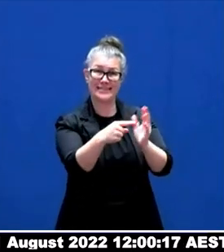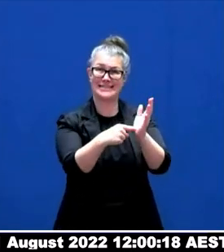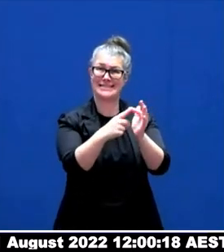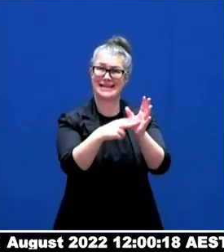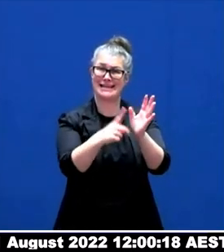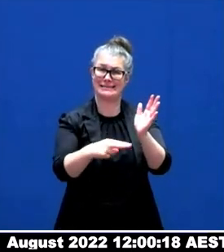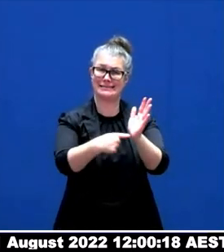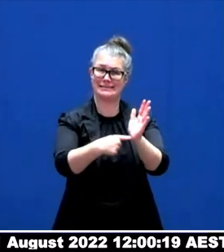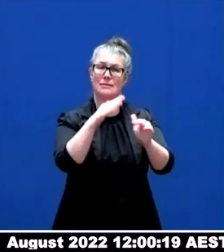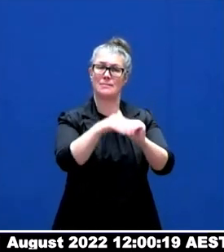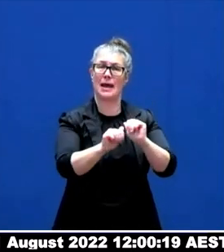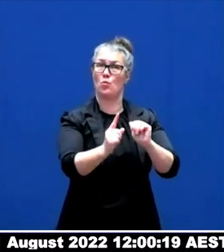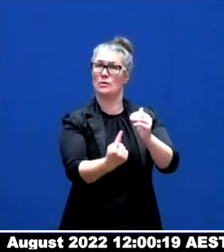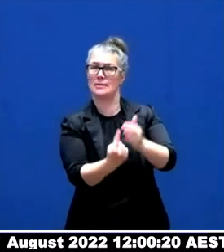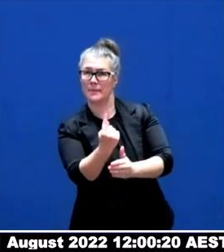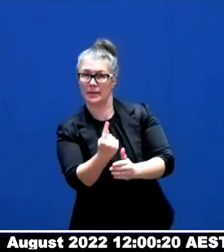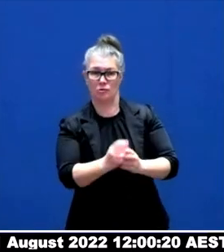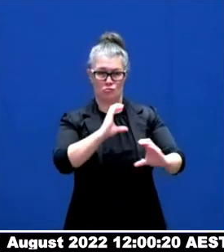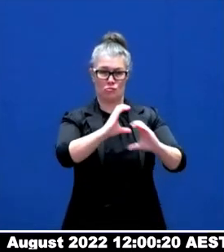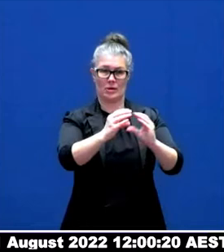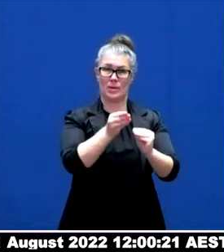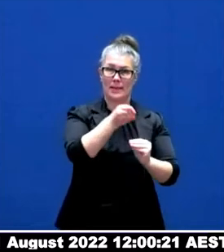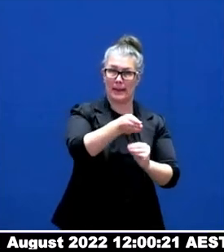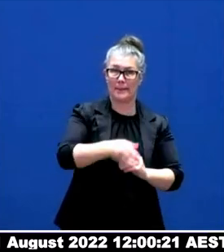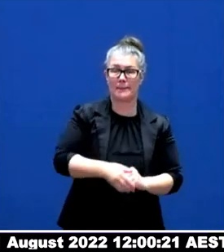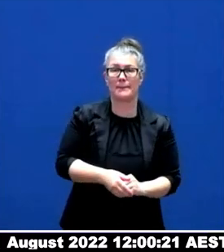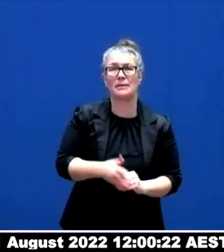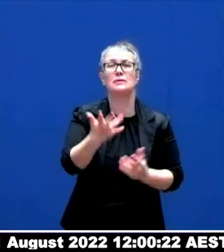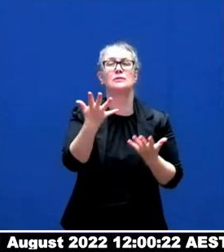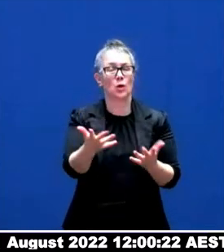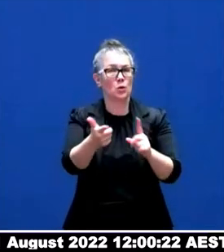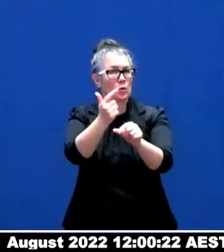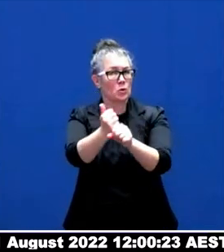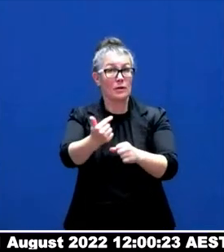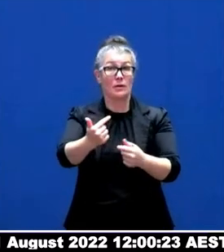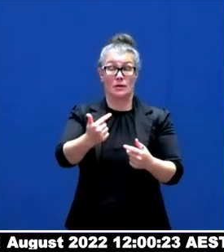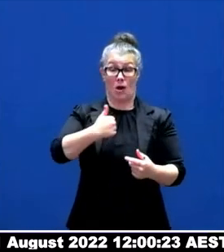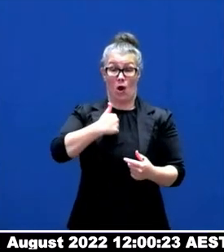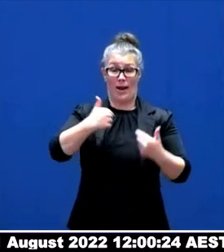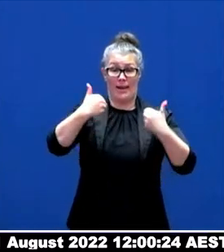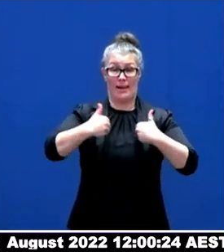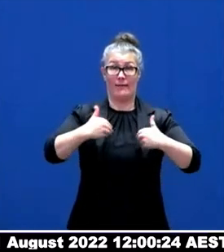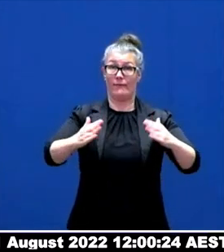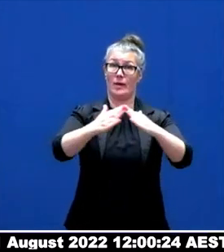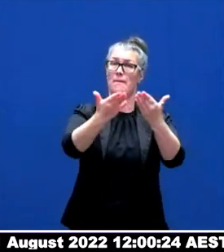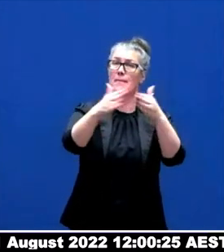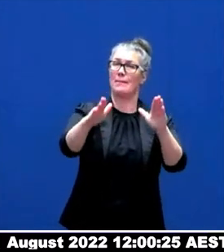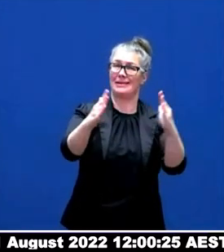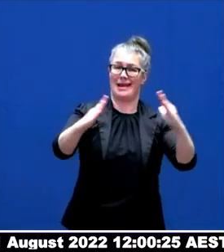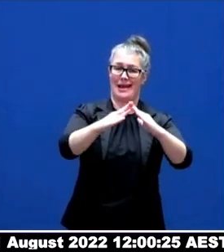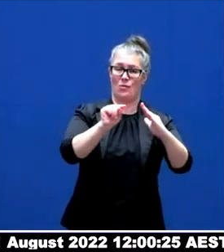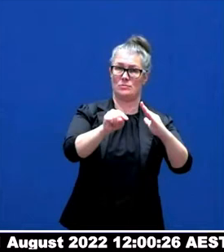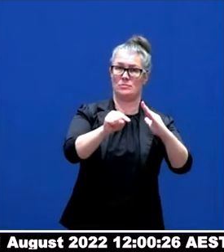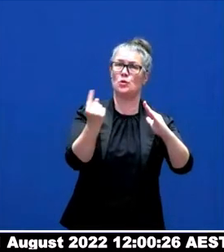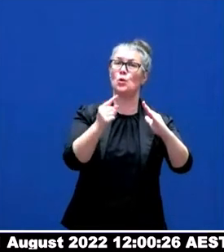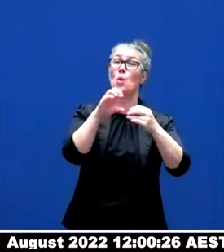So, if I'm a person who is in housing, public housing, owned by the Corporation,